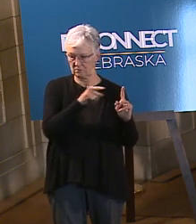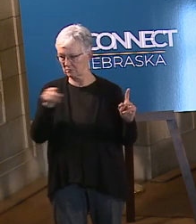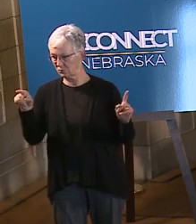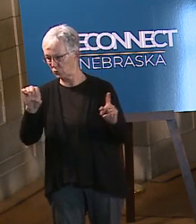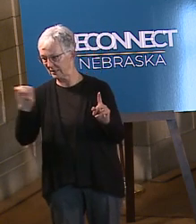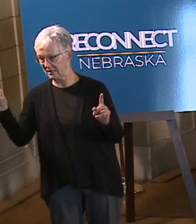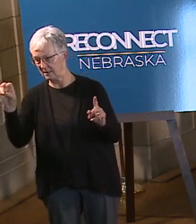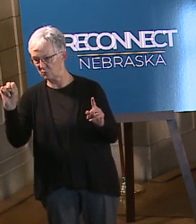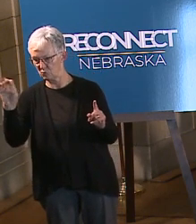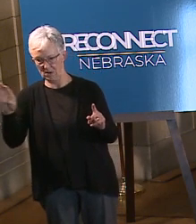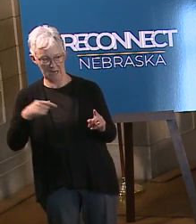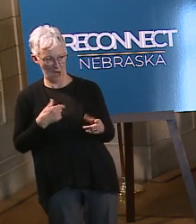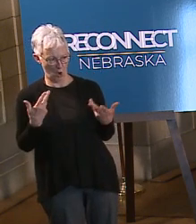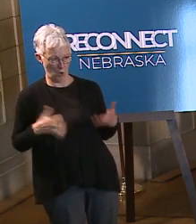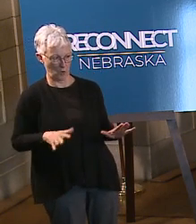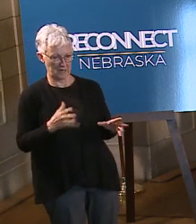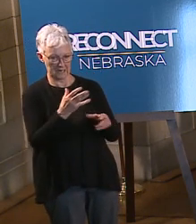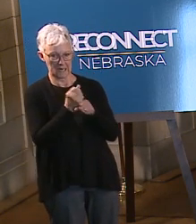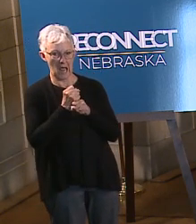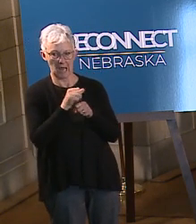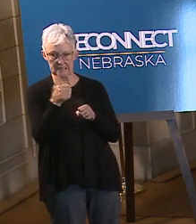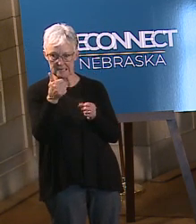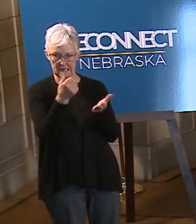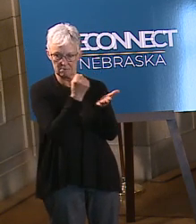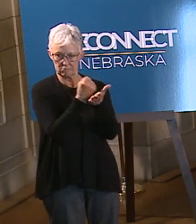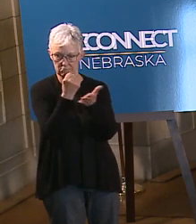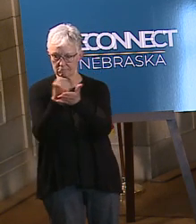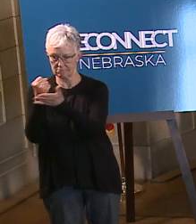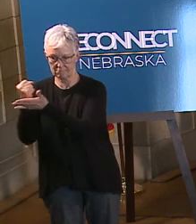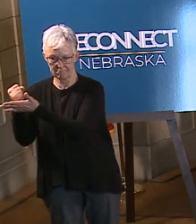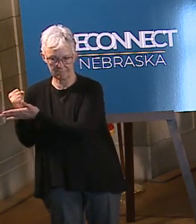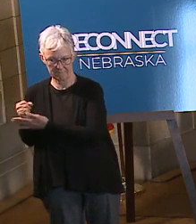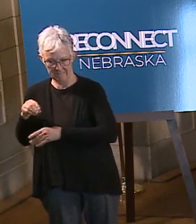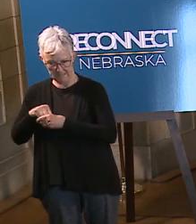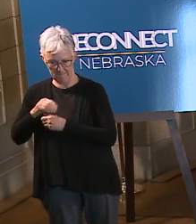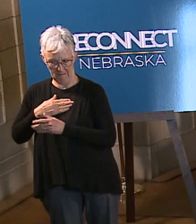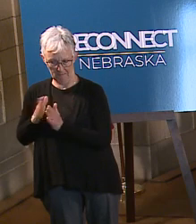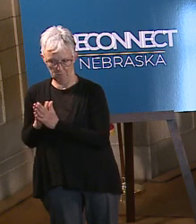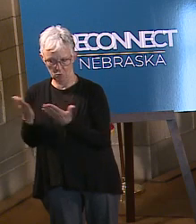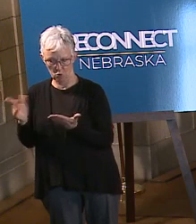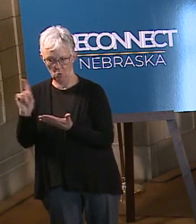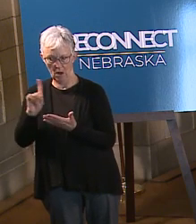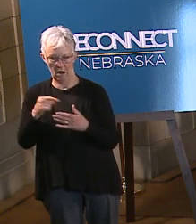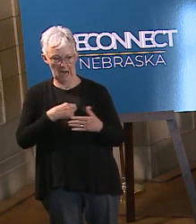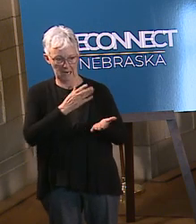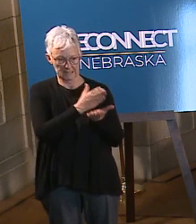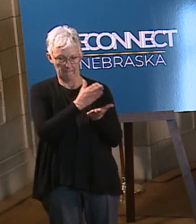COAST IN THE STATE AND I CAN TELL YOU THE INDUSTRY IS READY, I'VE GOT TEN PASSPORT STOPS